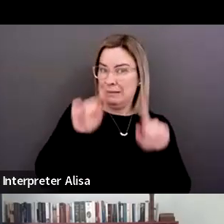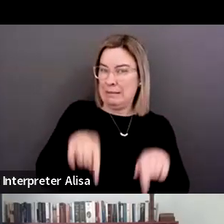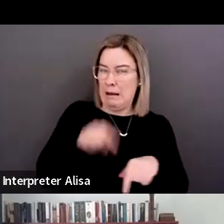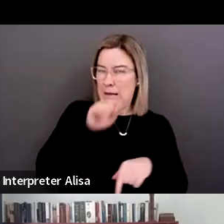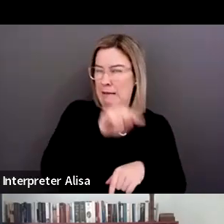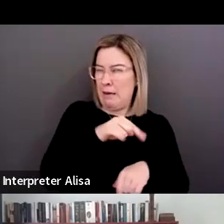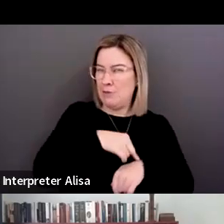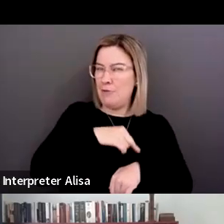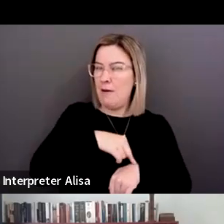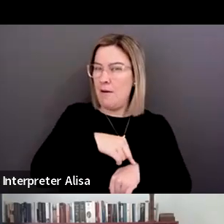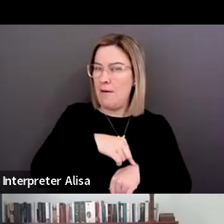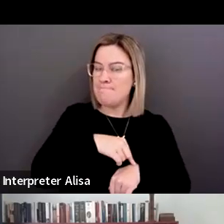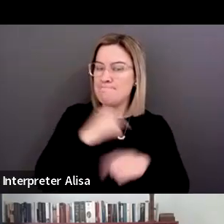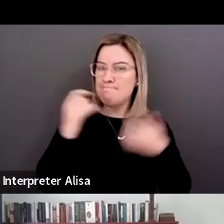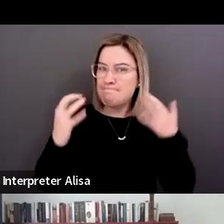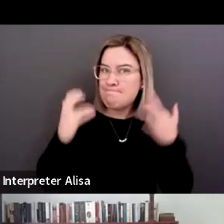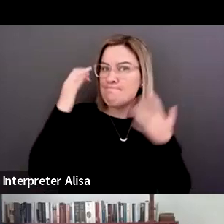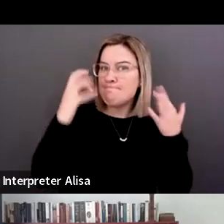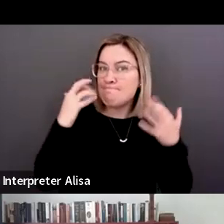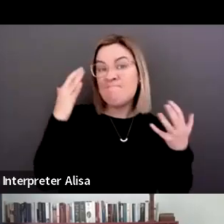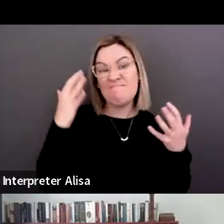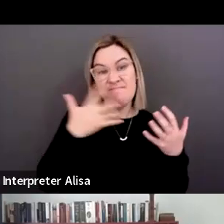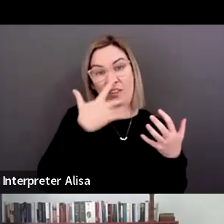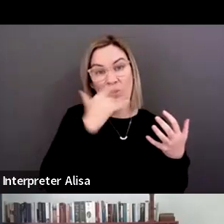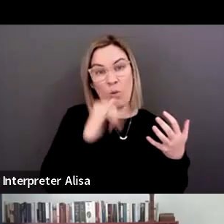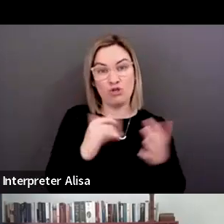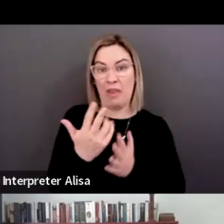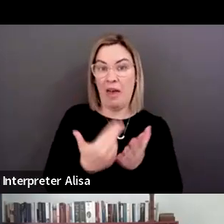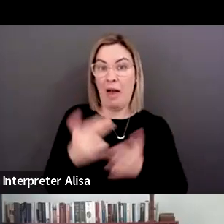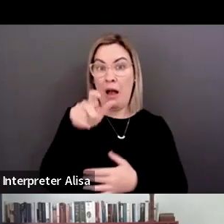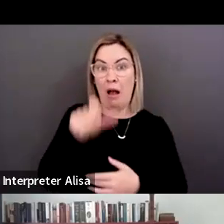values with, you know, with partners of choice. So it kind of really was kind